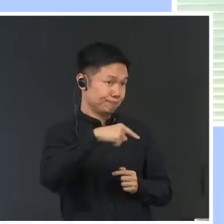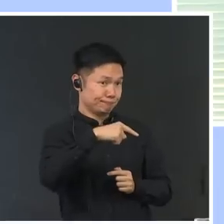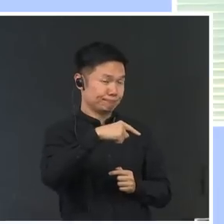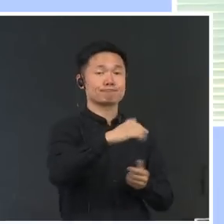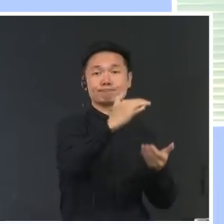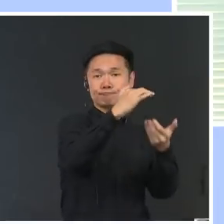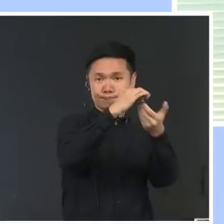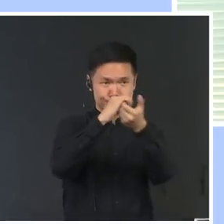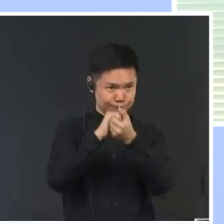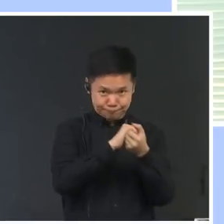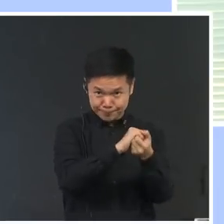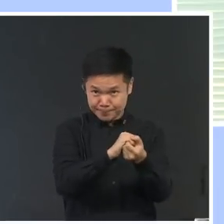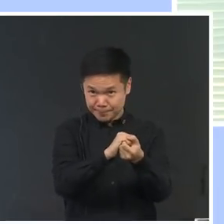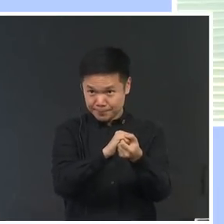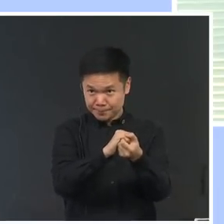be changed.